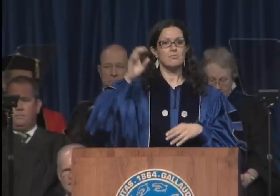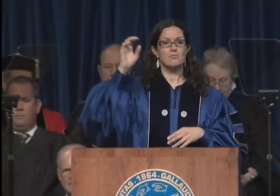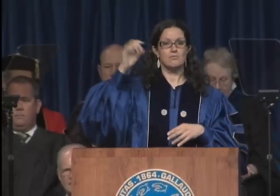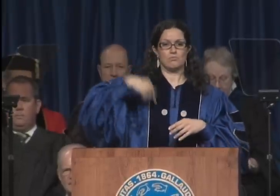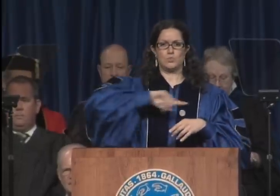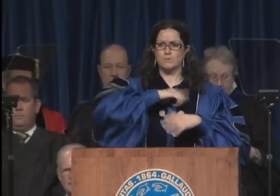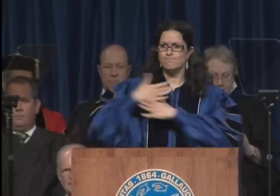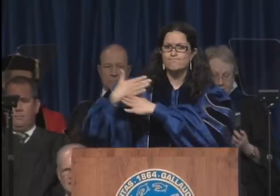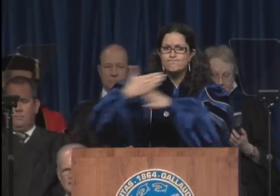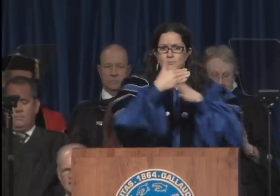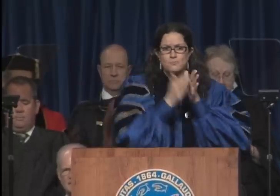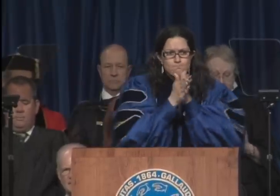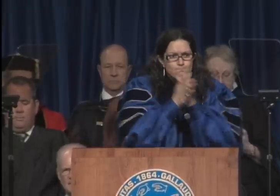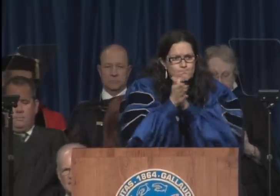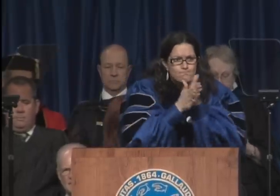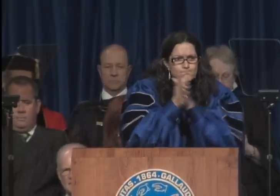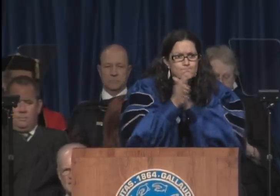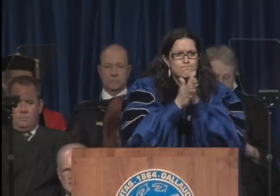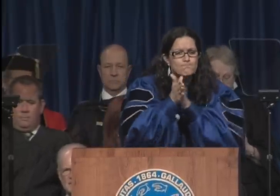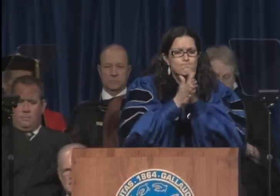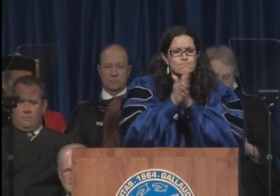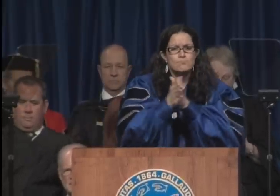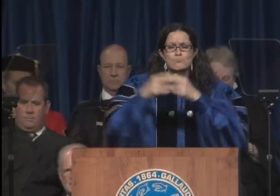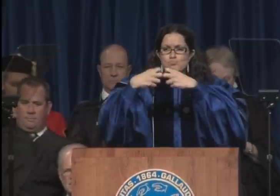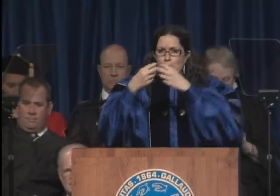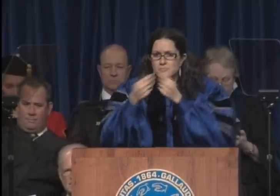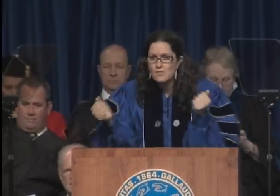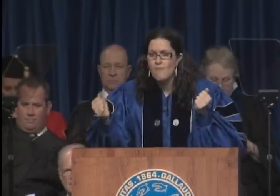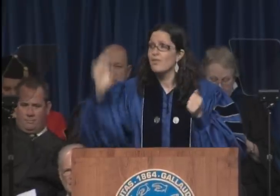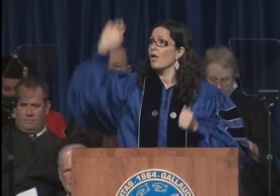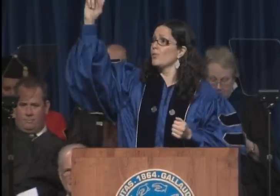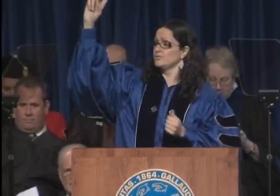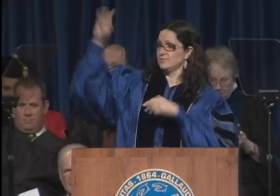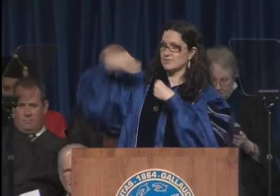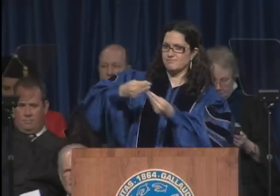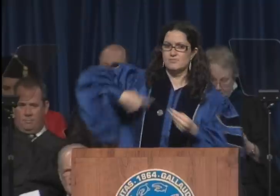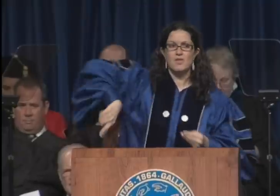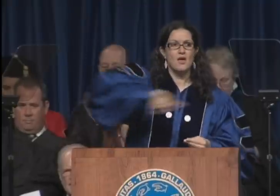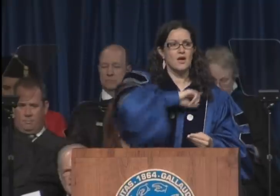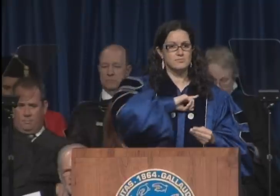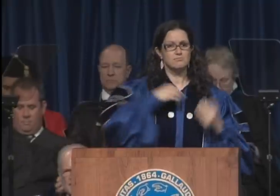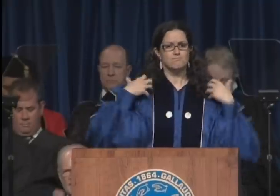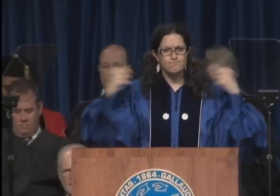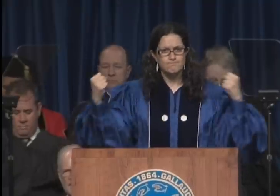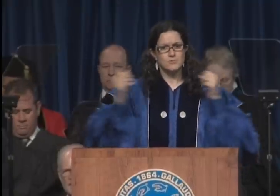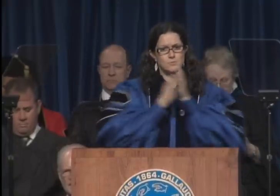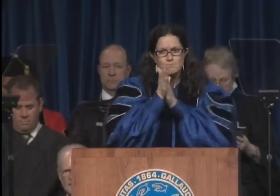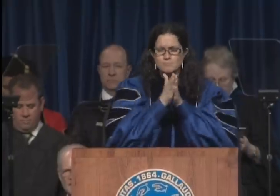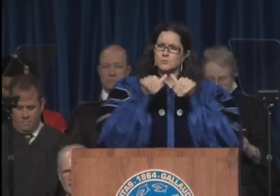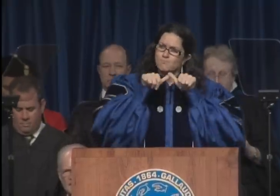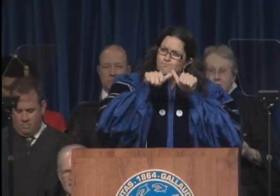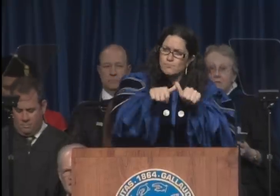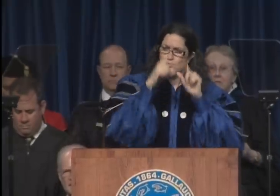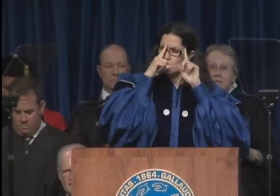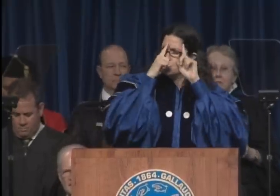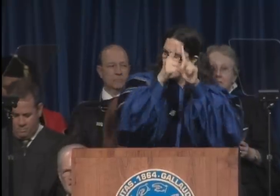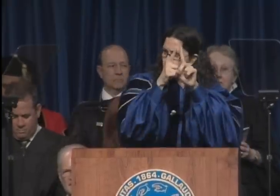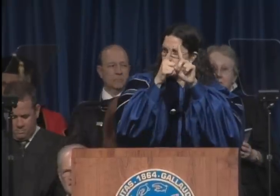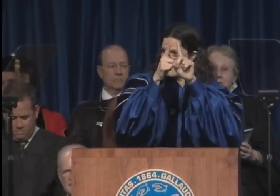Our doctoral degrees are worthy because we share a passion for problem-solving within our fields, and the courage and steadfastness